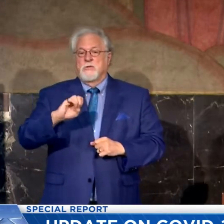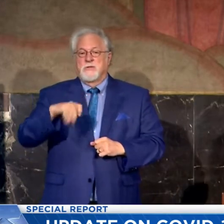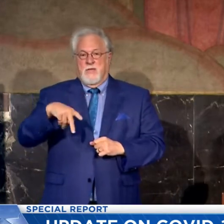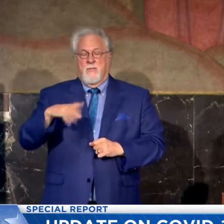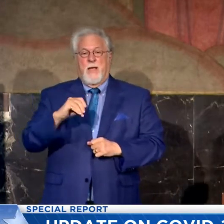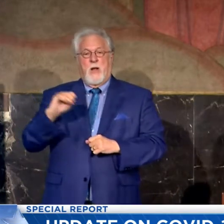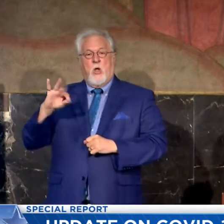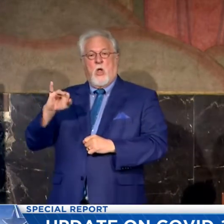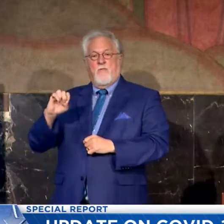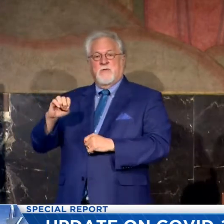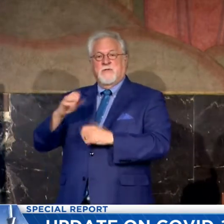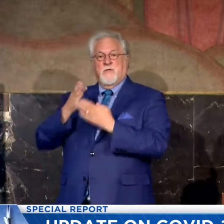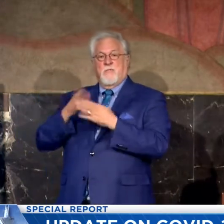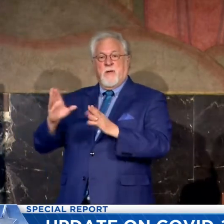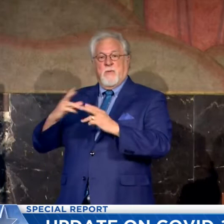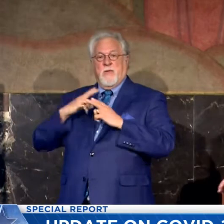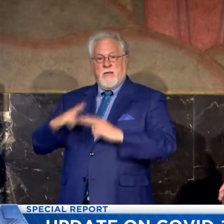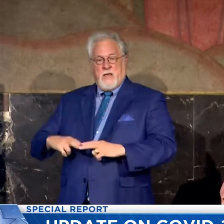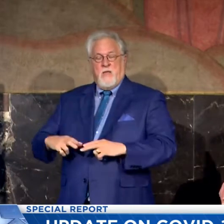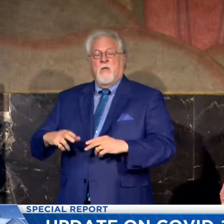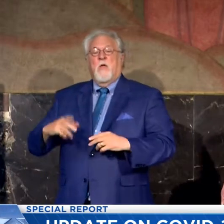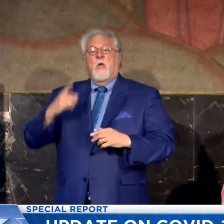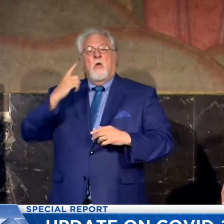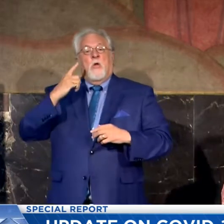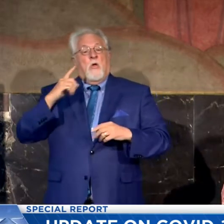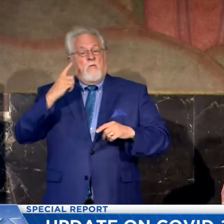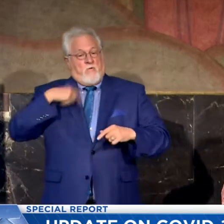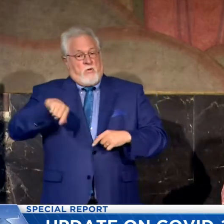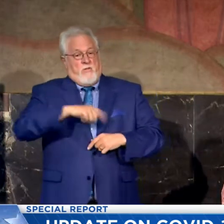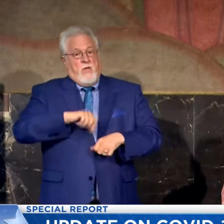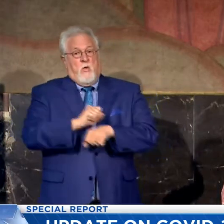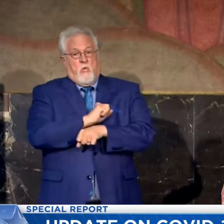TEST SITES WILL OPERATE. I DO WANT TO THANK THE NATIONAL